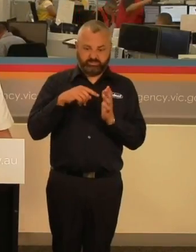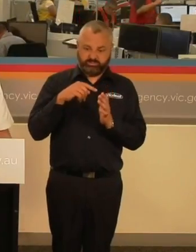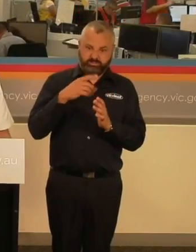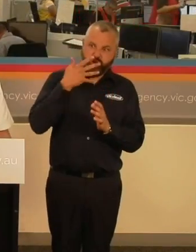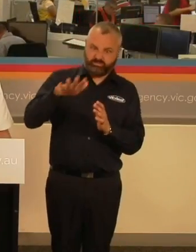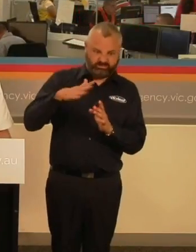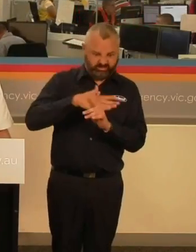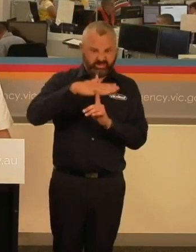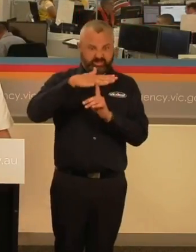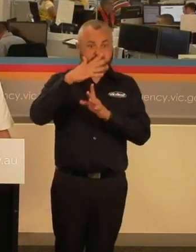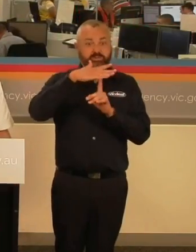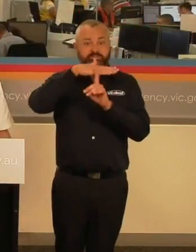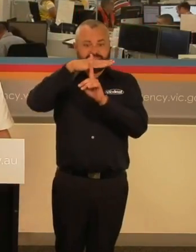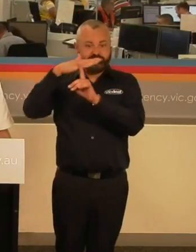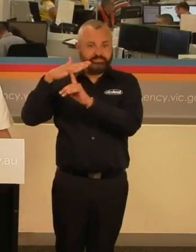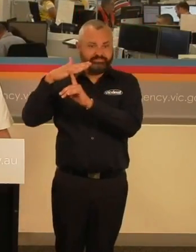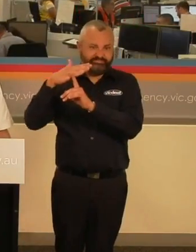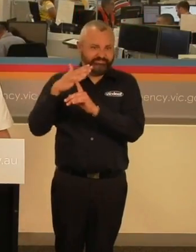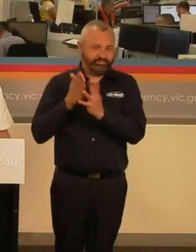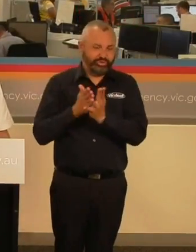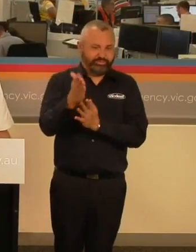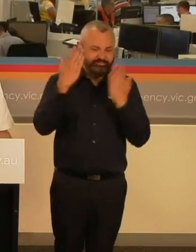o'clock in the morning so the day will start hot it will continue hot and